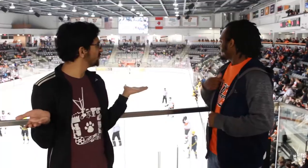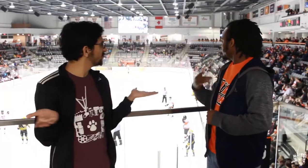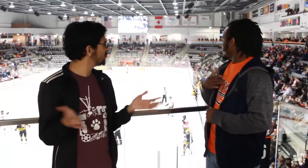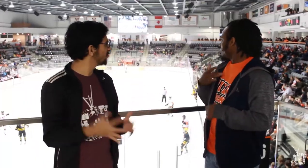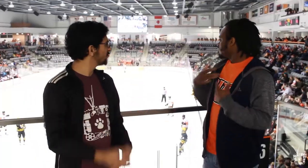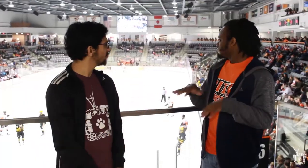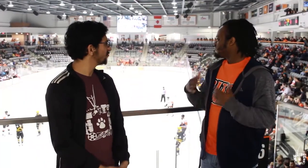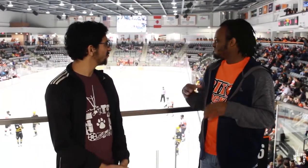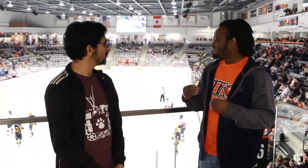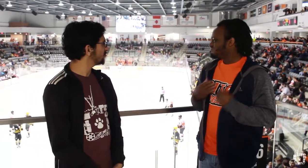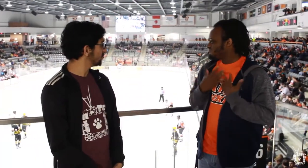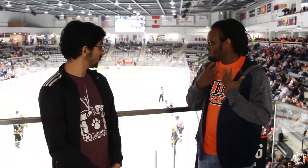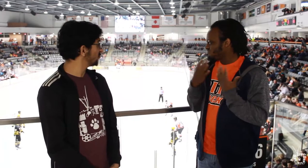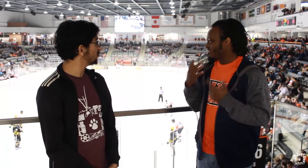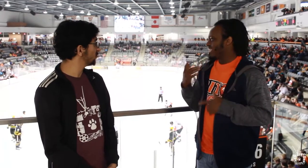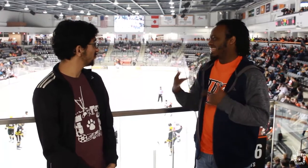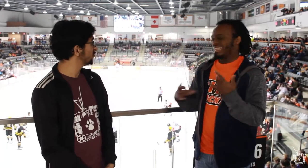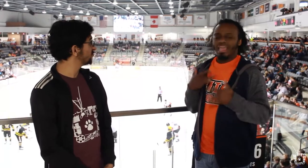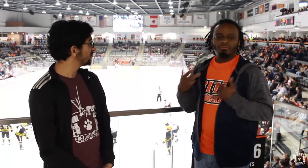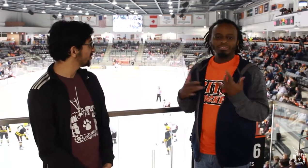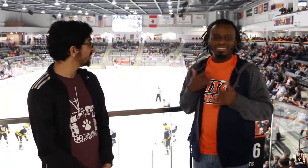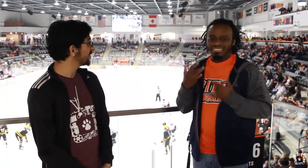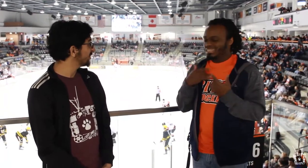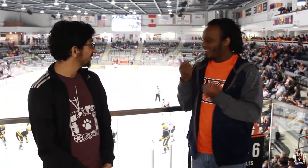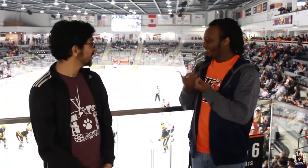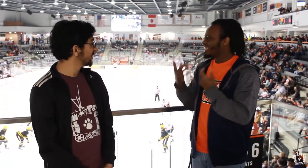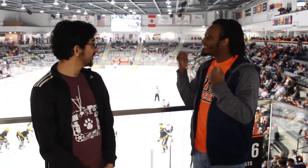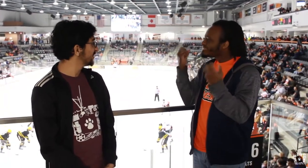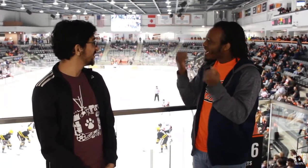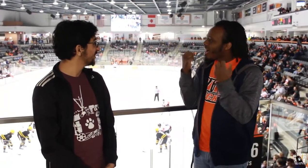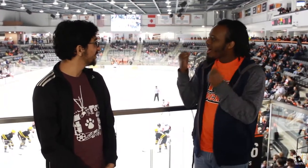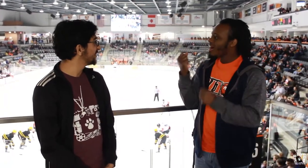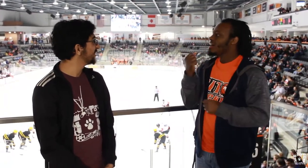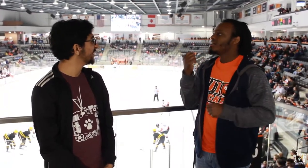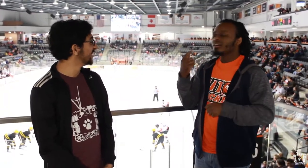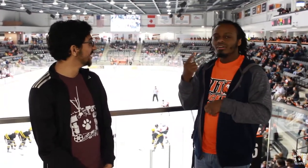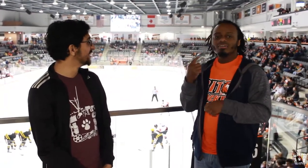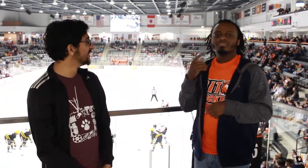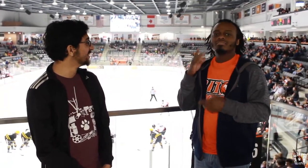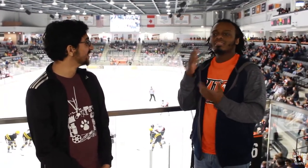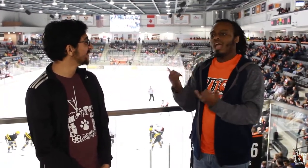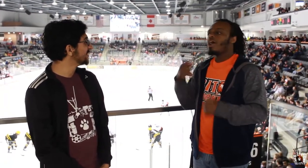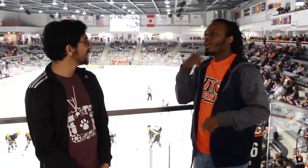I feel incredibly inspired and excited. Everyone signs. Now, hearing people